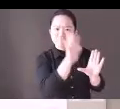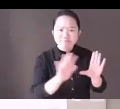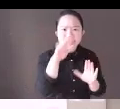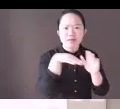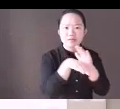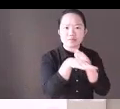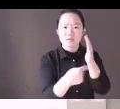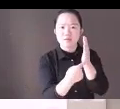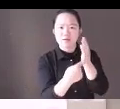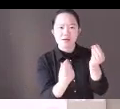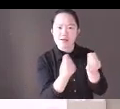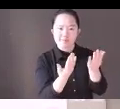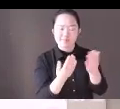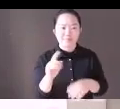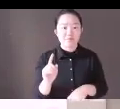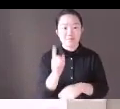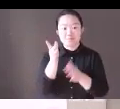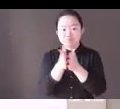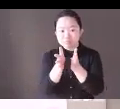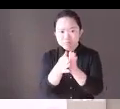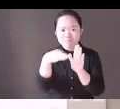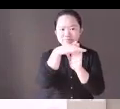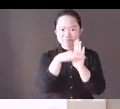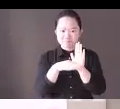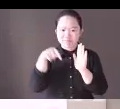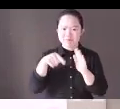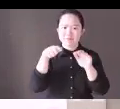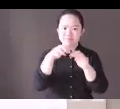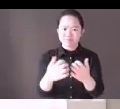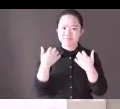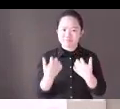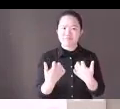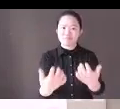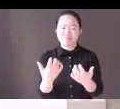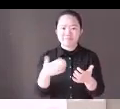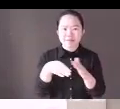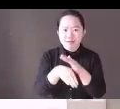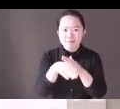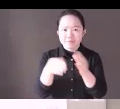also translate those captions automatically into the Nordic um languages Danish Finnish